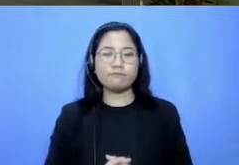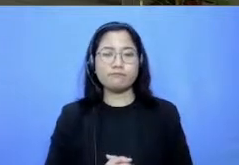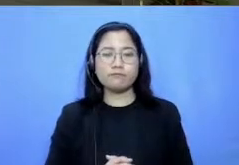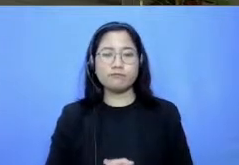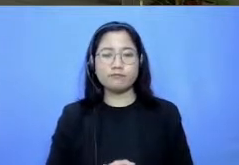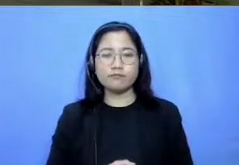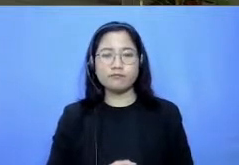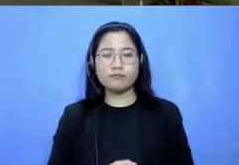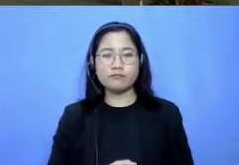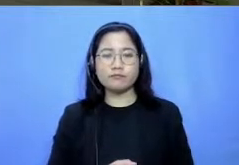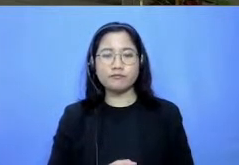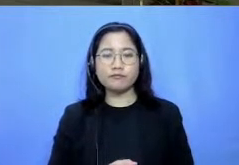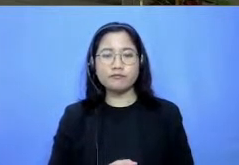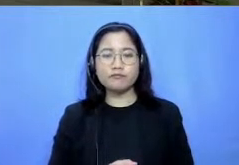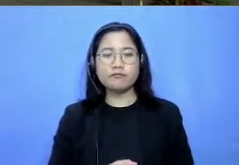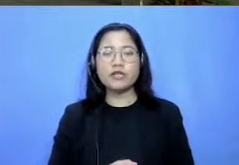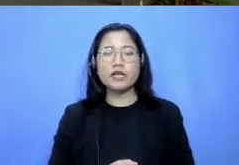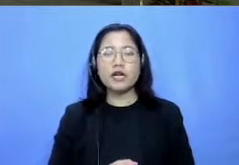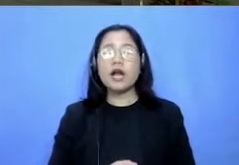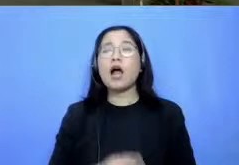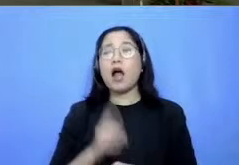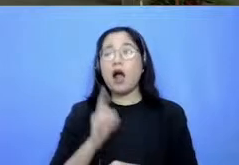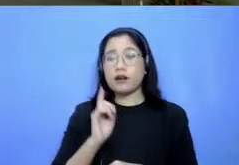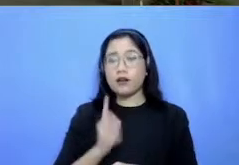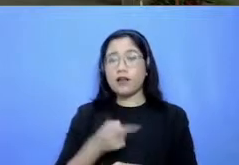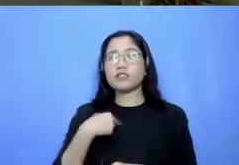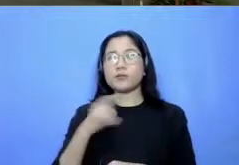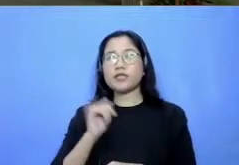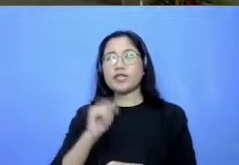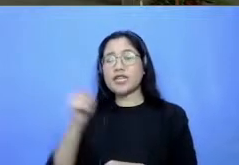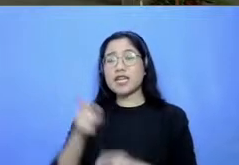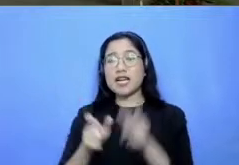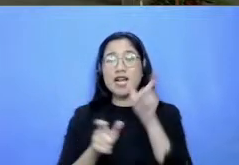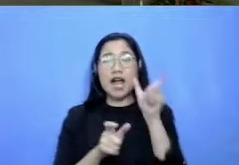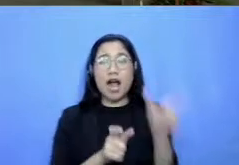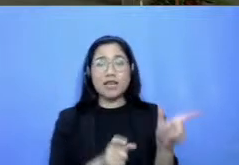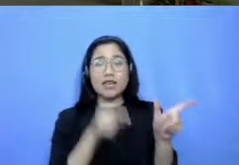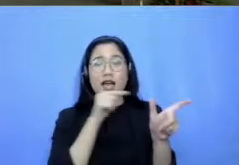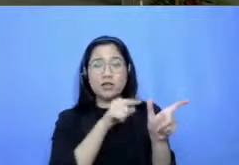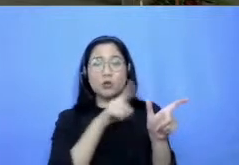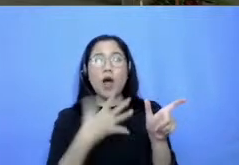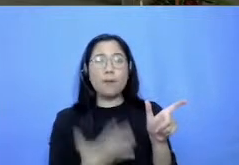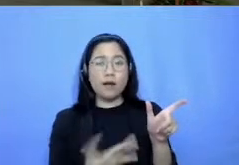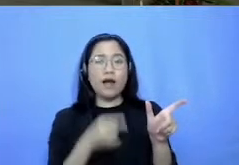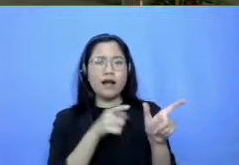please complete. Is this word very meaningful because I often mention it from the